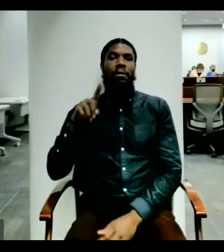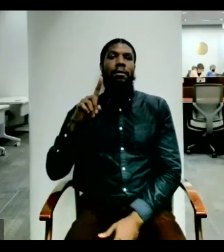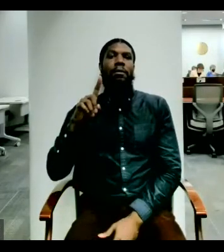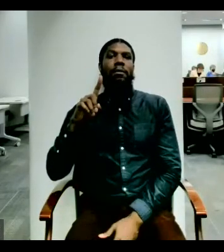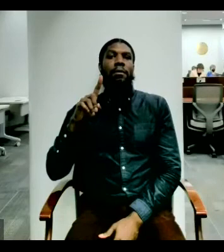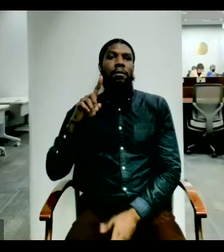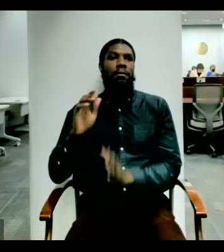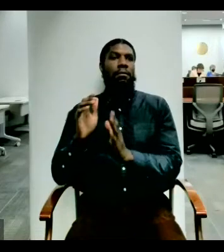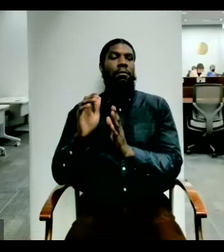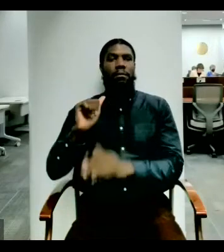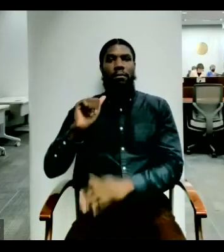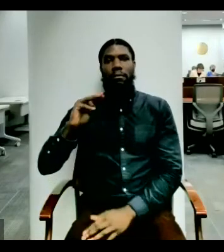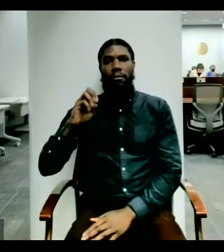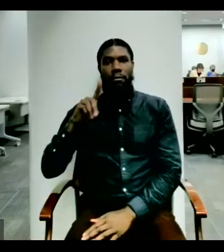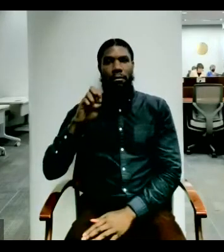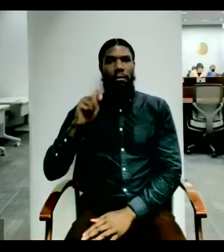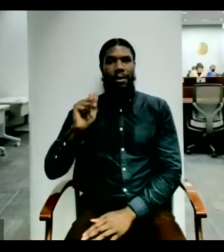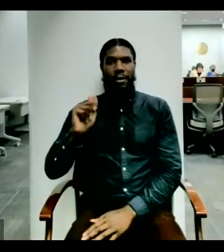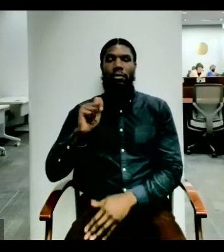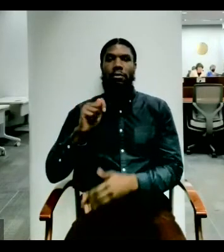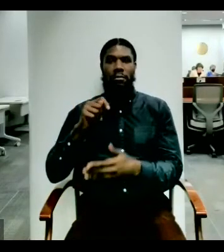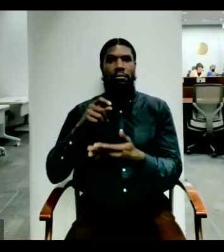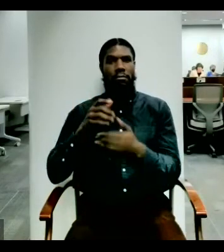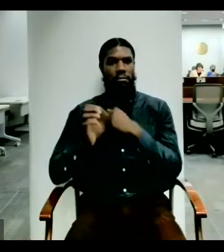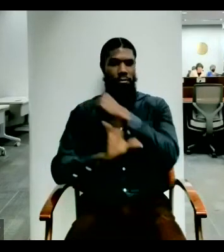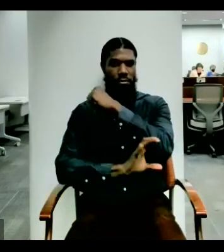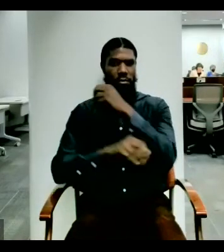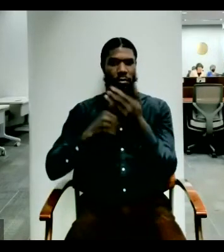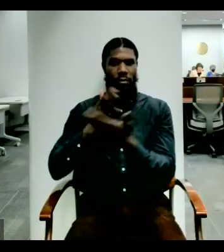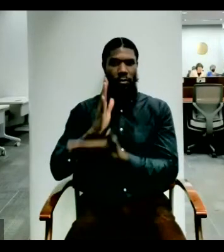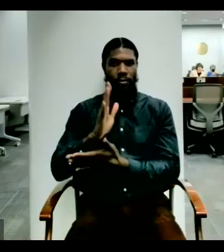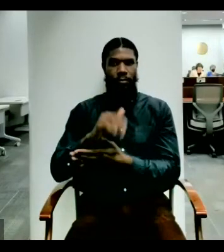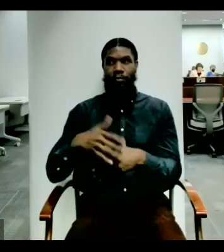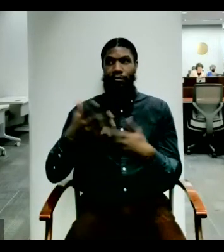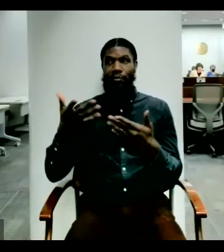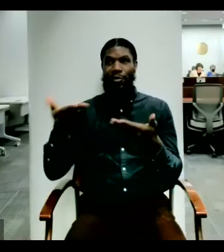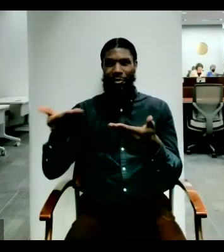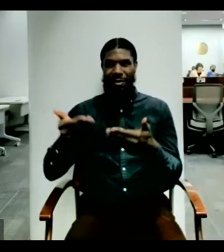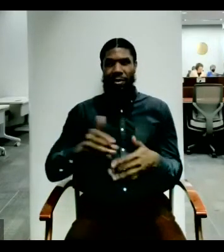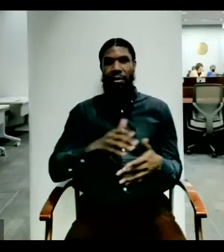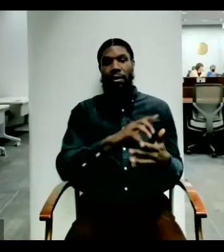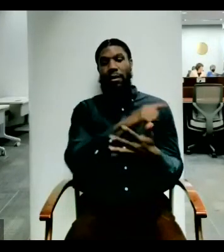And I have next Chris Williams, who I believe is also joining us, yes, excellent,